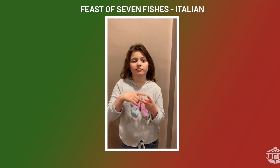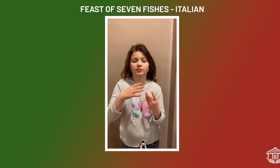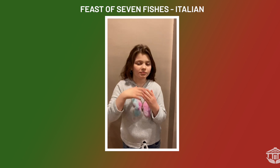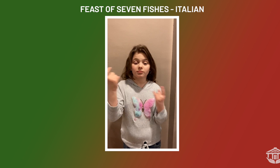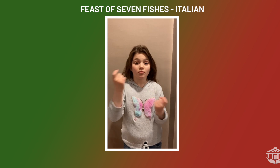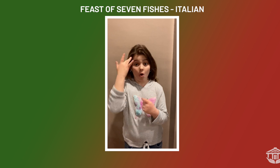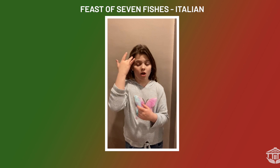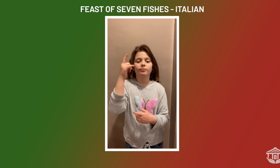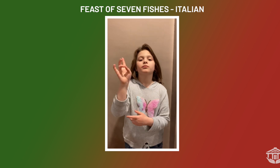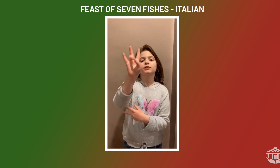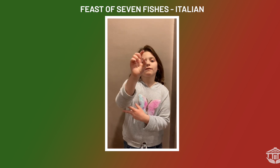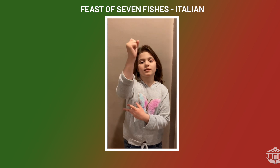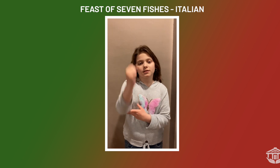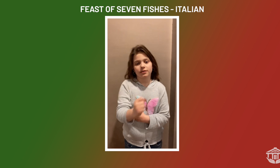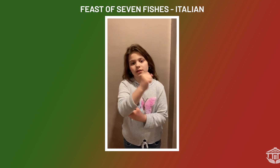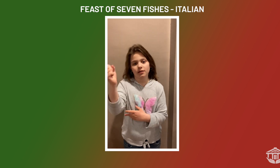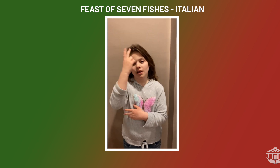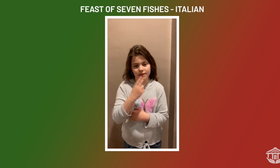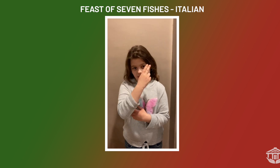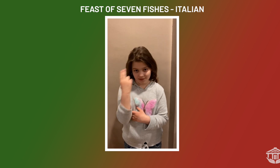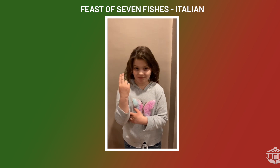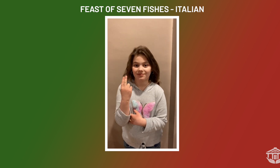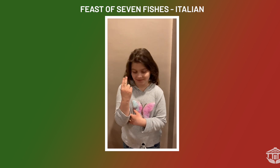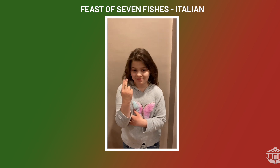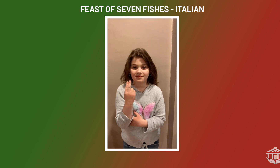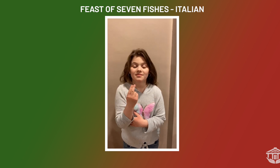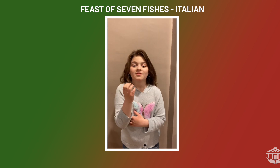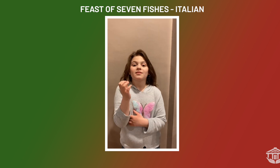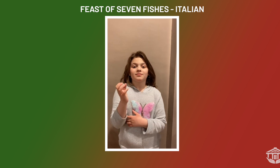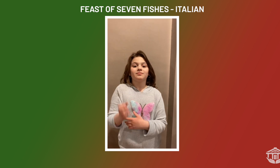and all kinds of seafood. We do seven because of the seven Catholic sacraments.